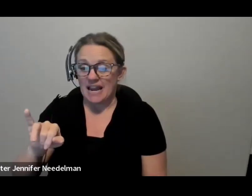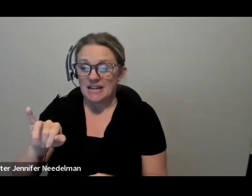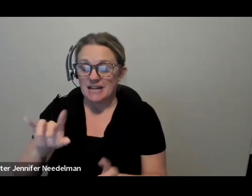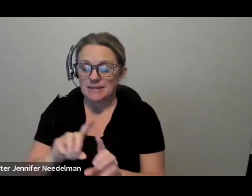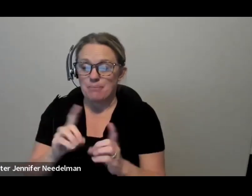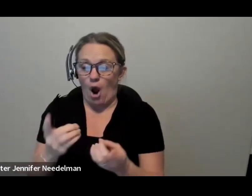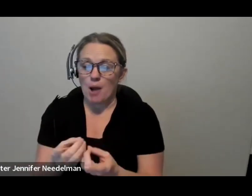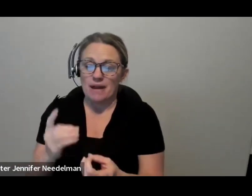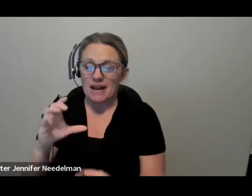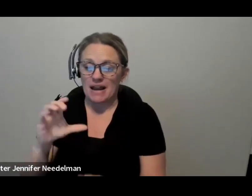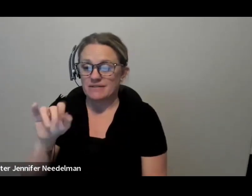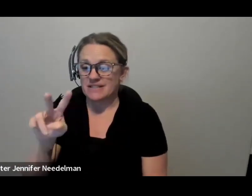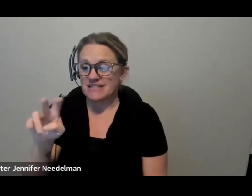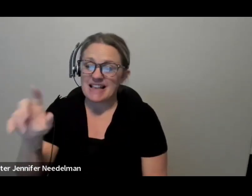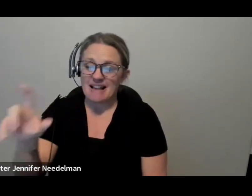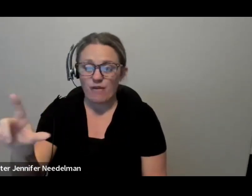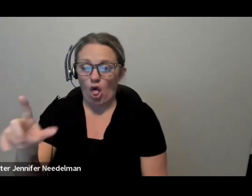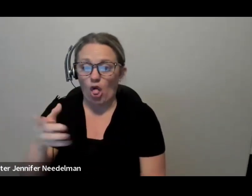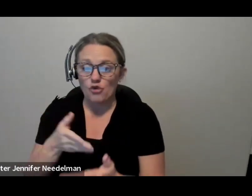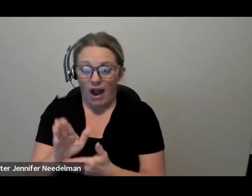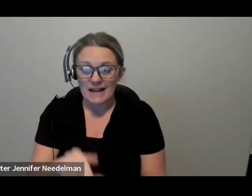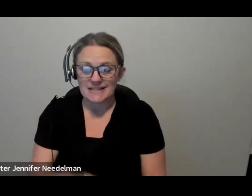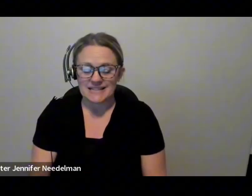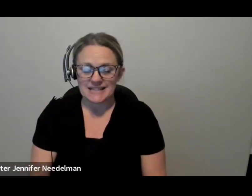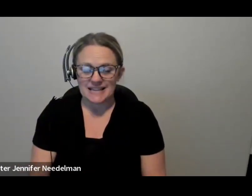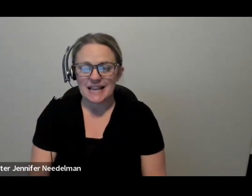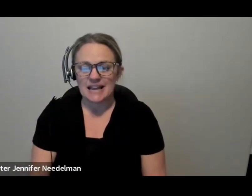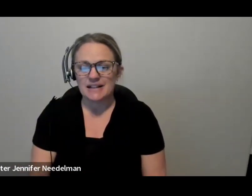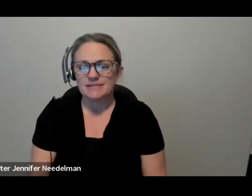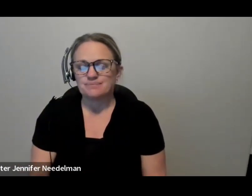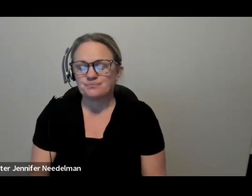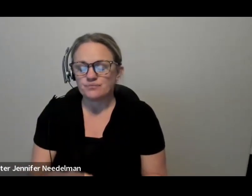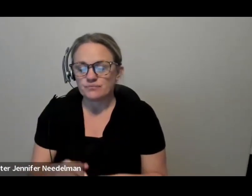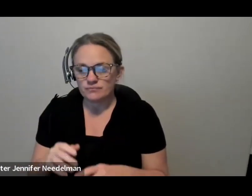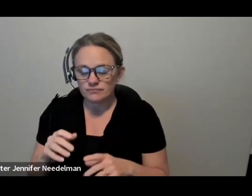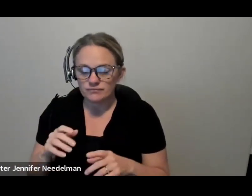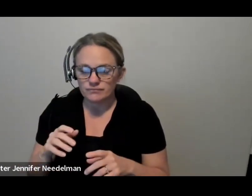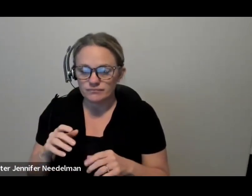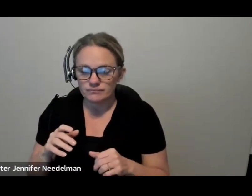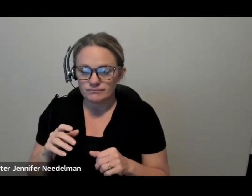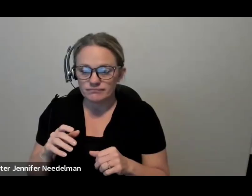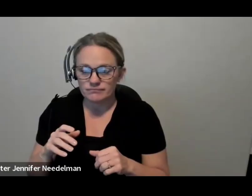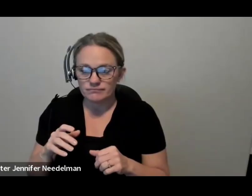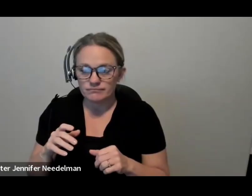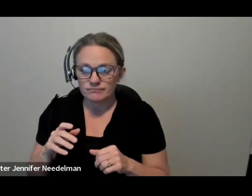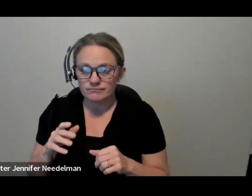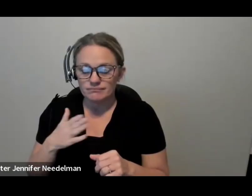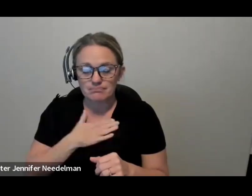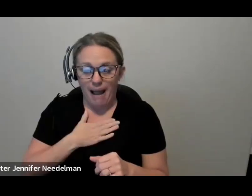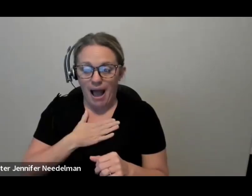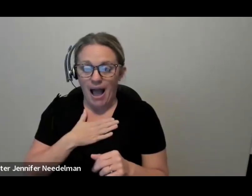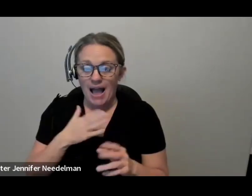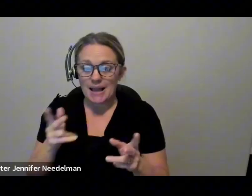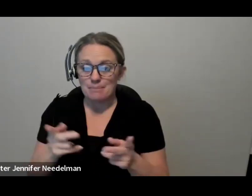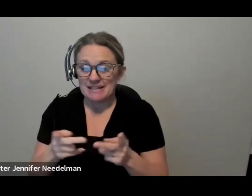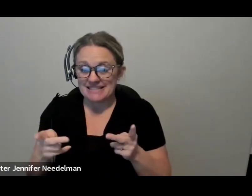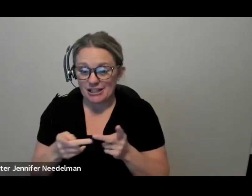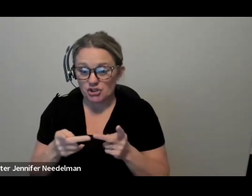capacity than what I do currently. And my position was created